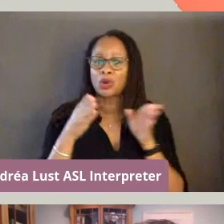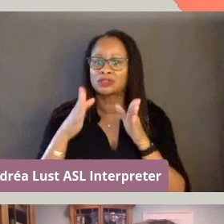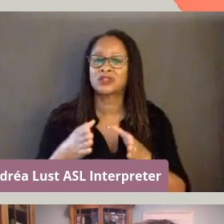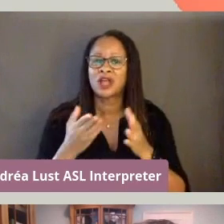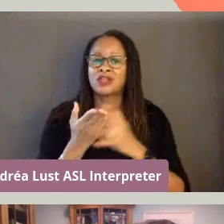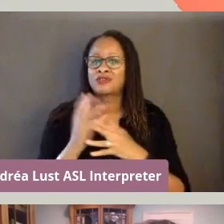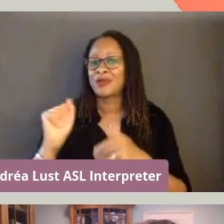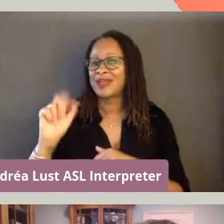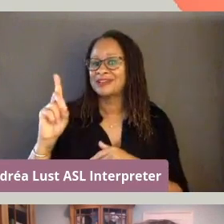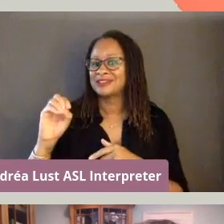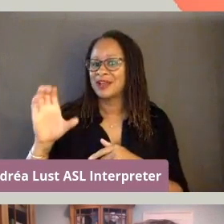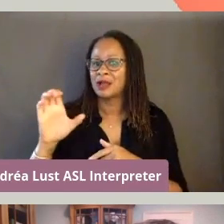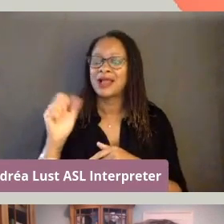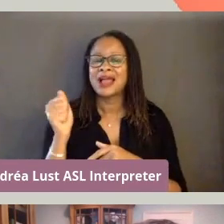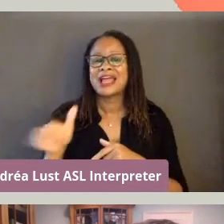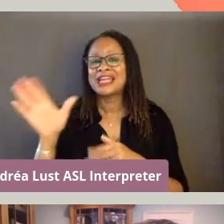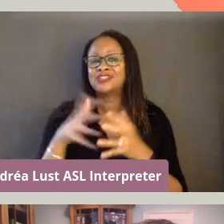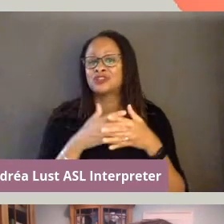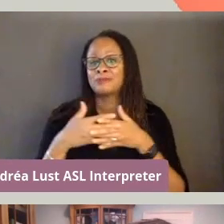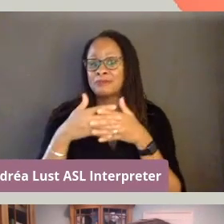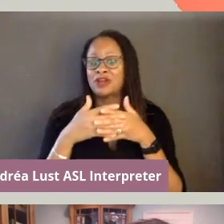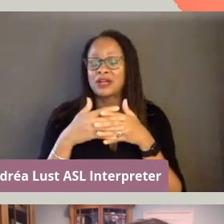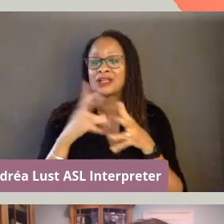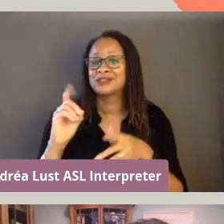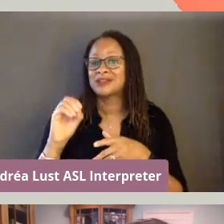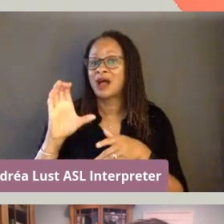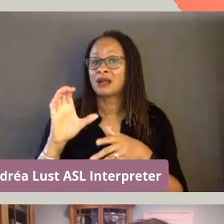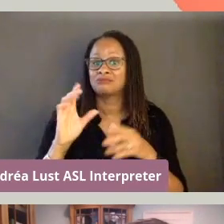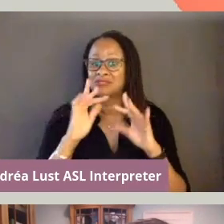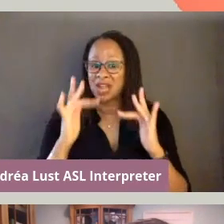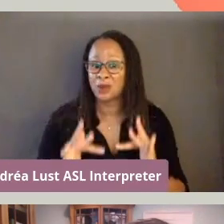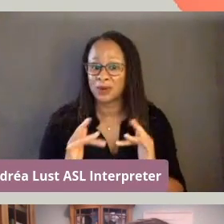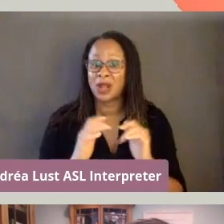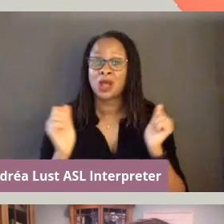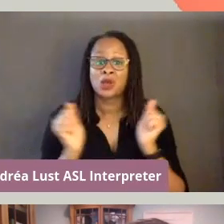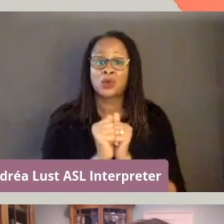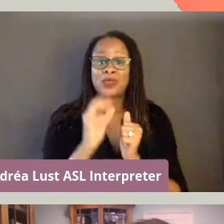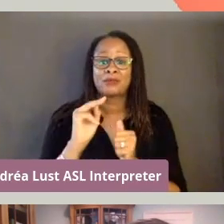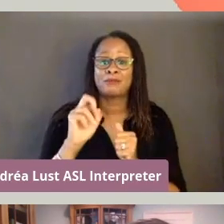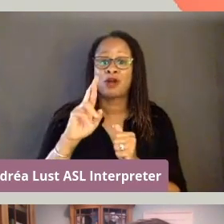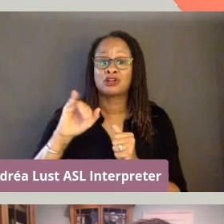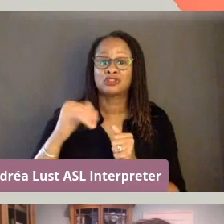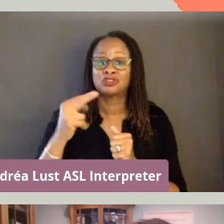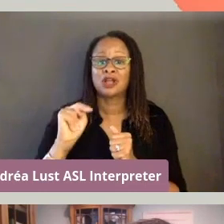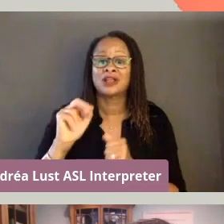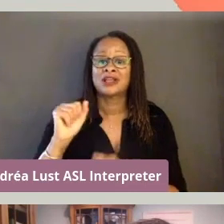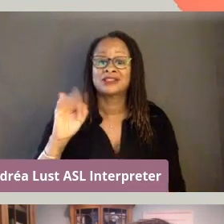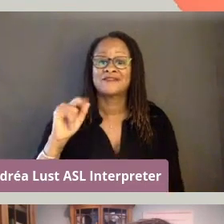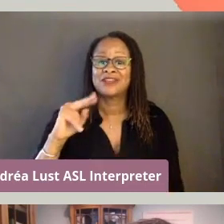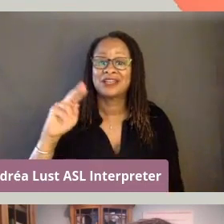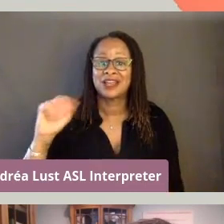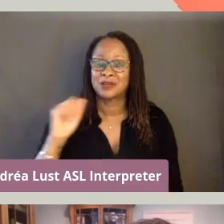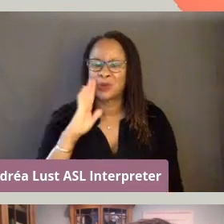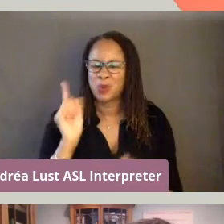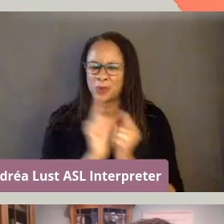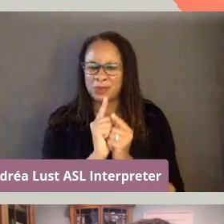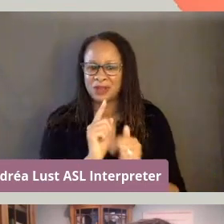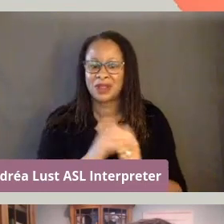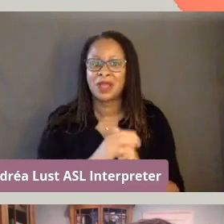the Asian American Documentary Network. Along with Marjan Safinia, we're the co-directors